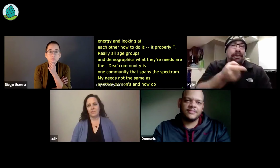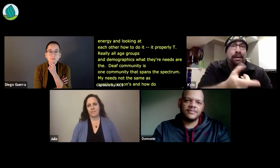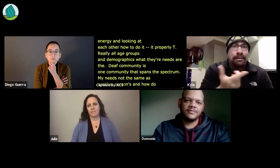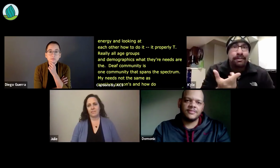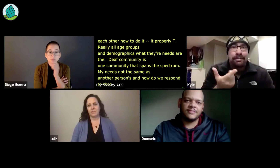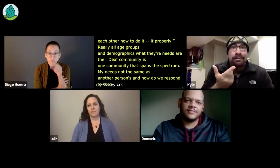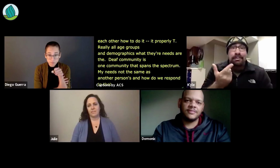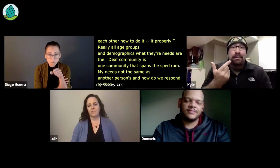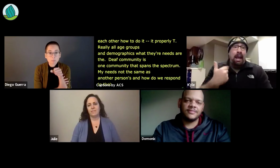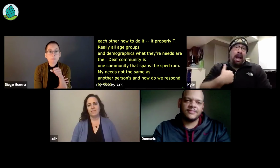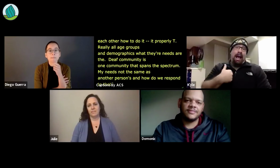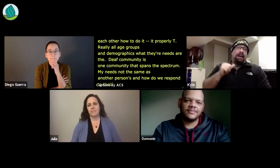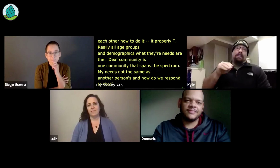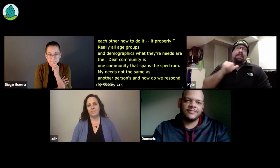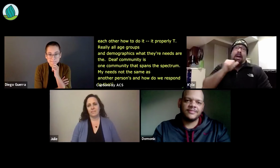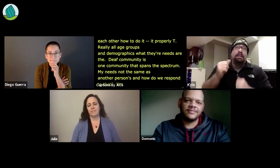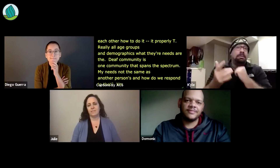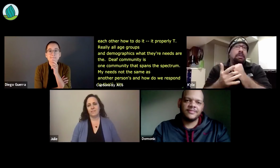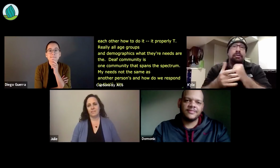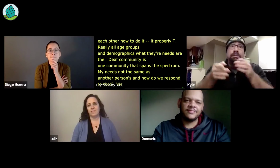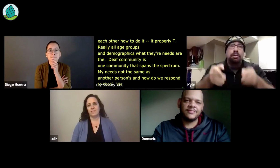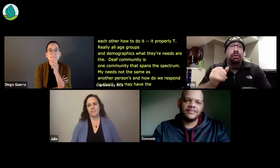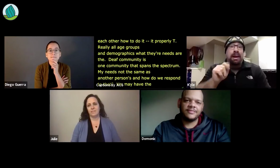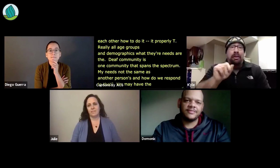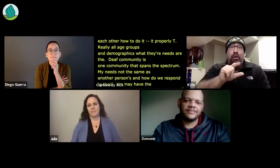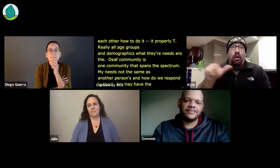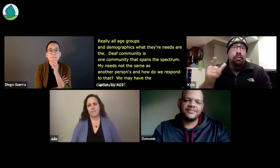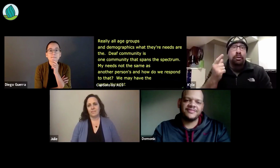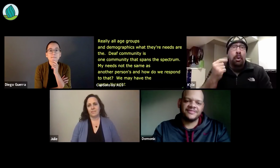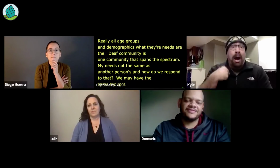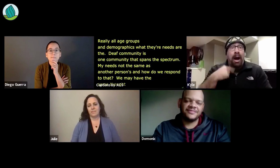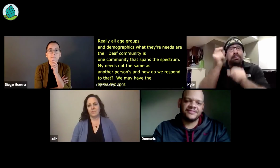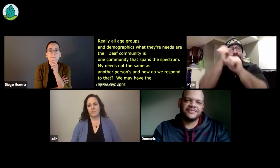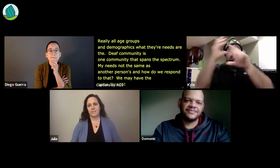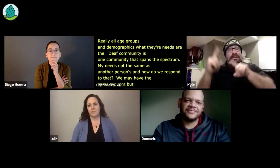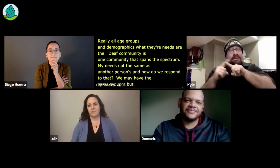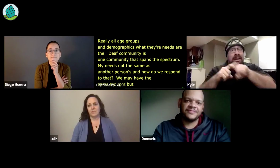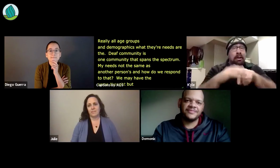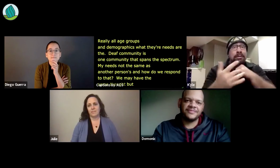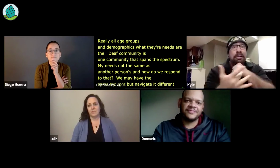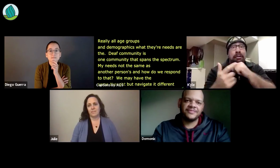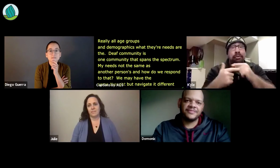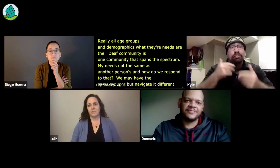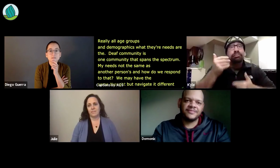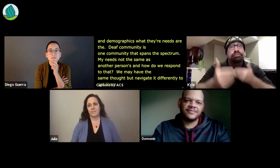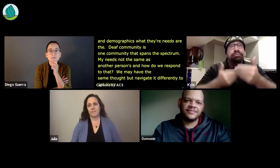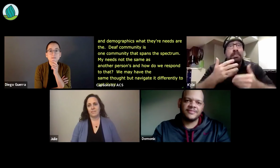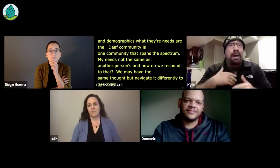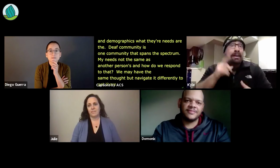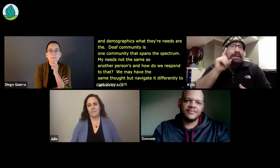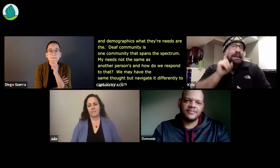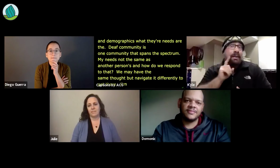I'm not a technical person at all, so when I think about relying on technology